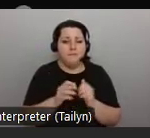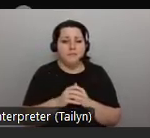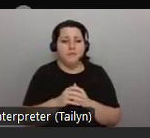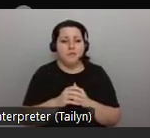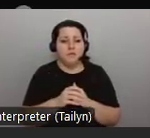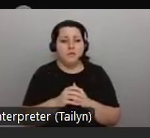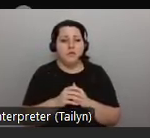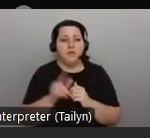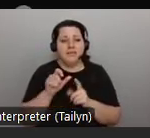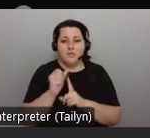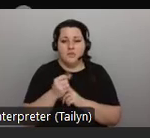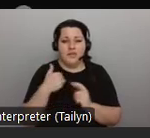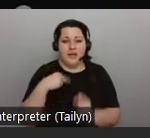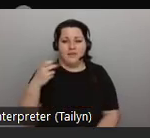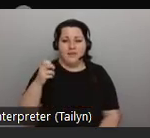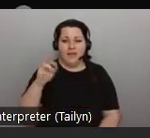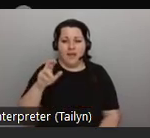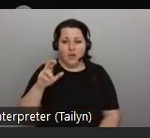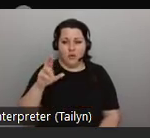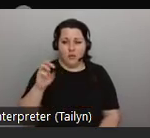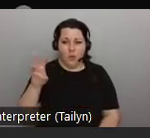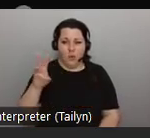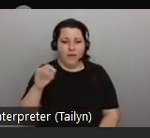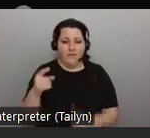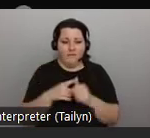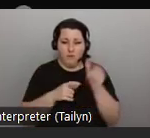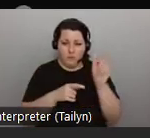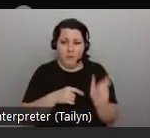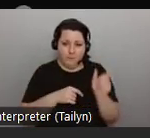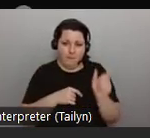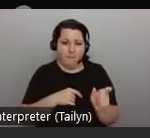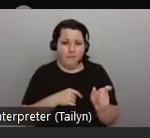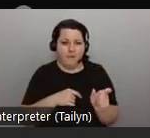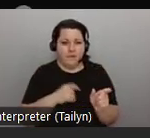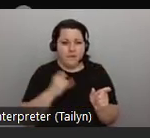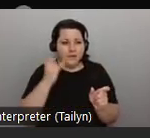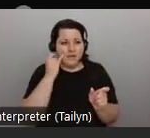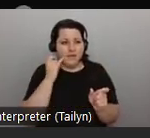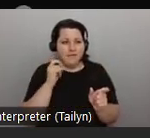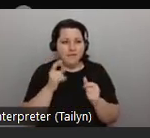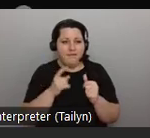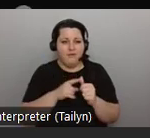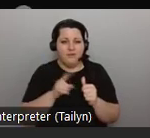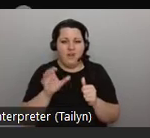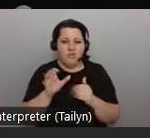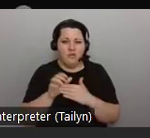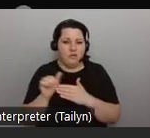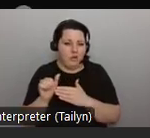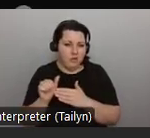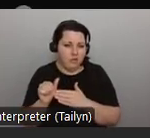you're using and what it is going to help with. So in this case because we have a header row